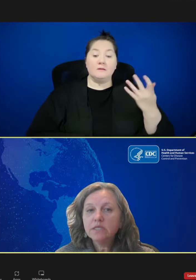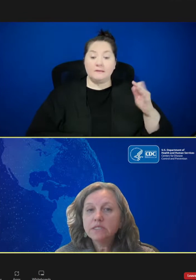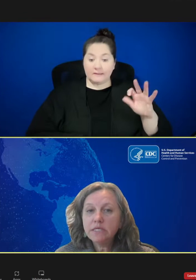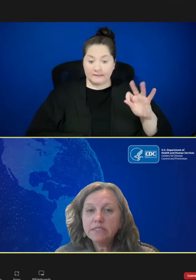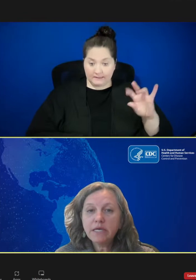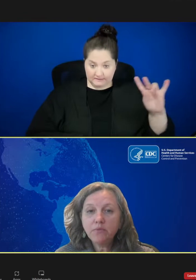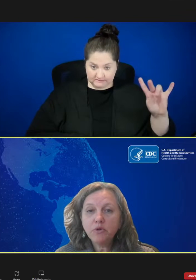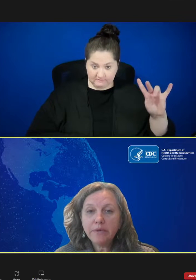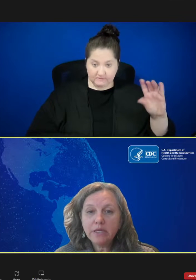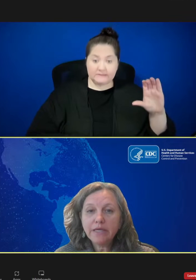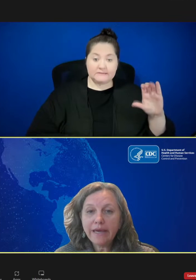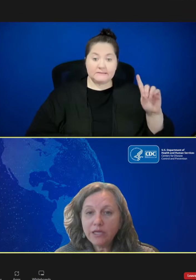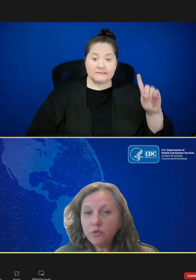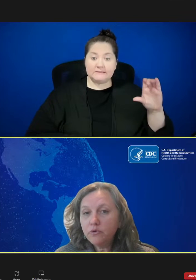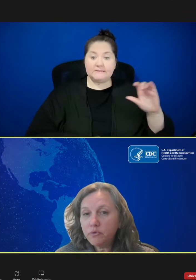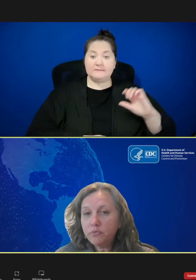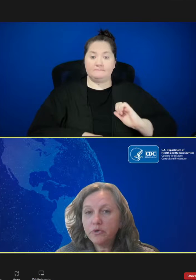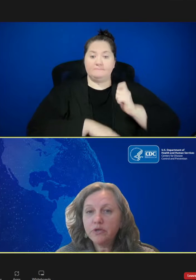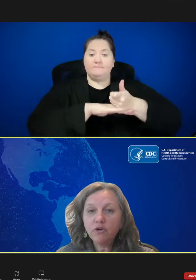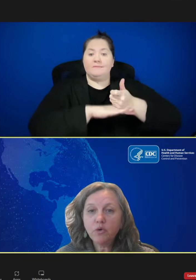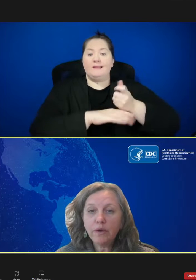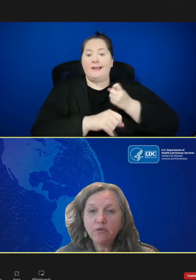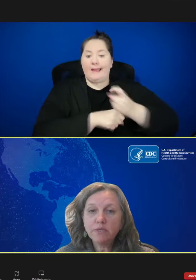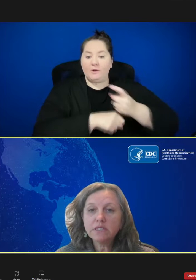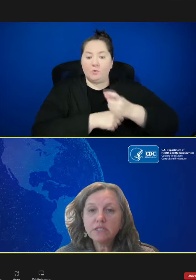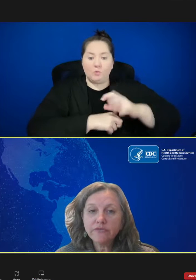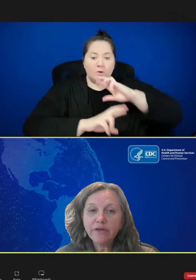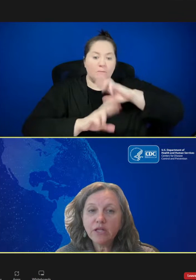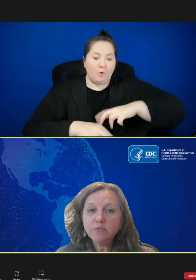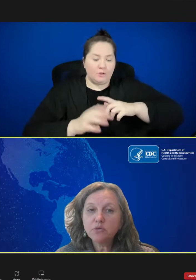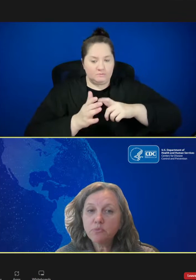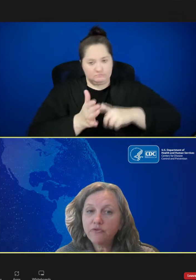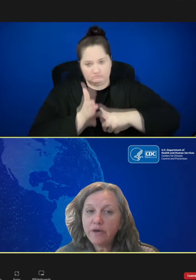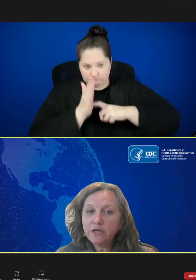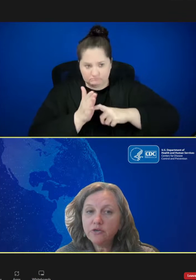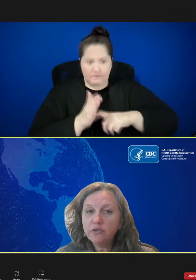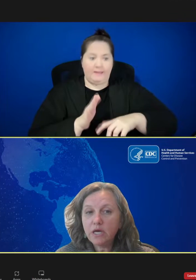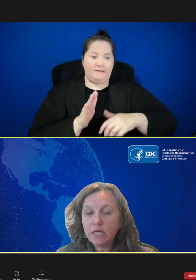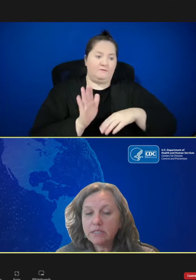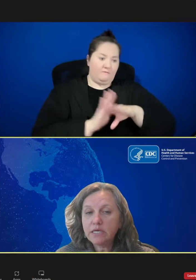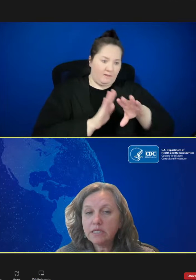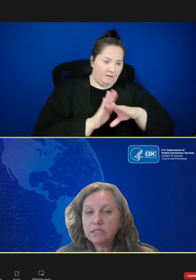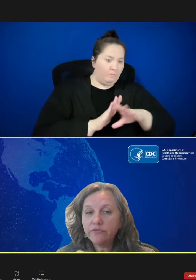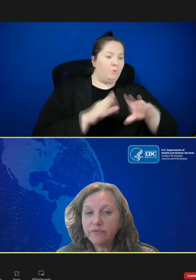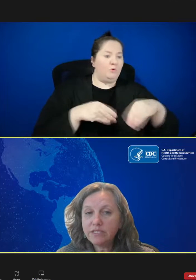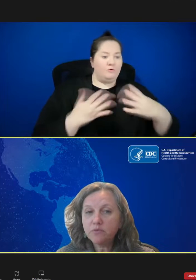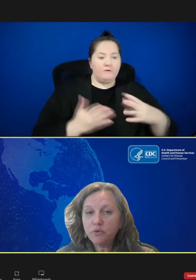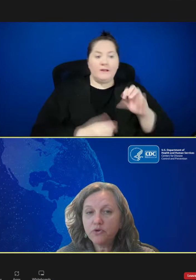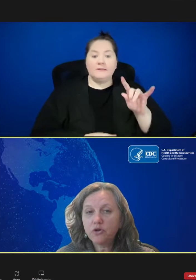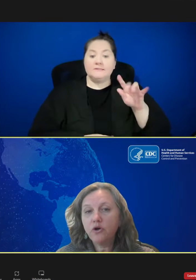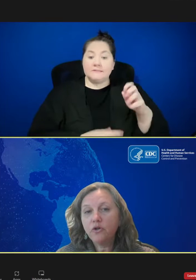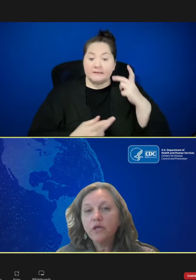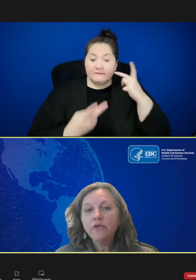CDC implemented annual reporting requirements and developed a provider site visit protocol